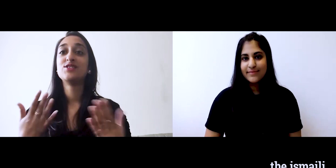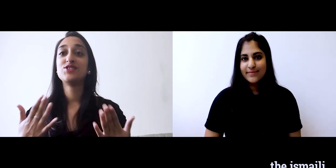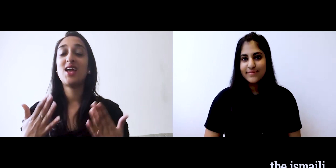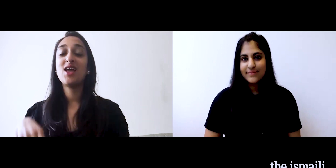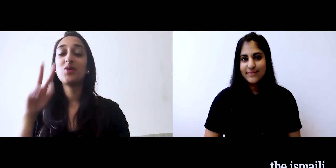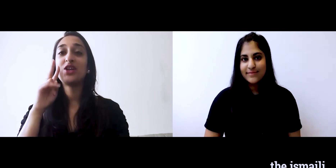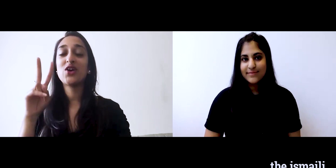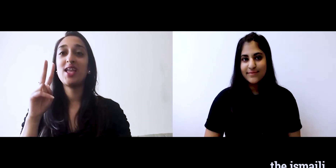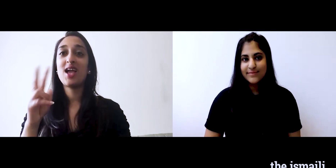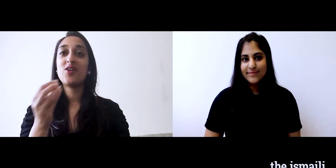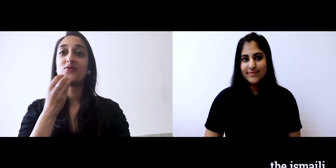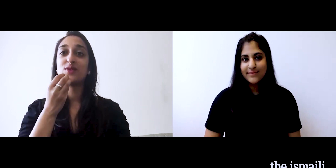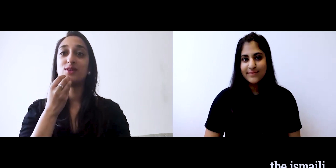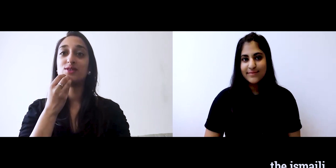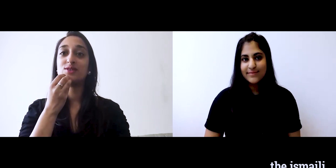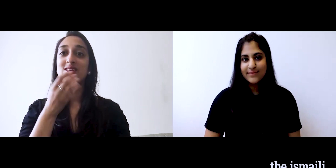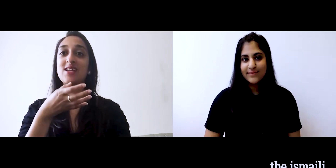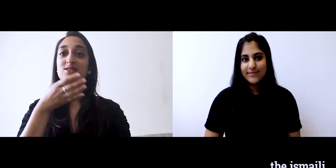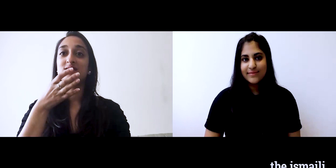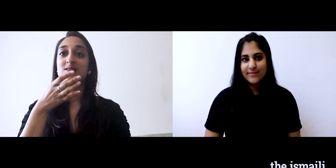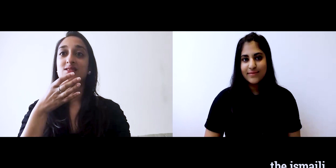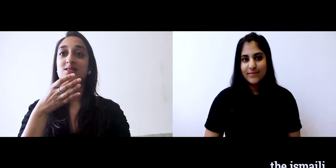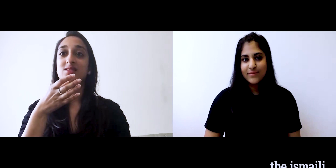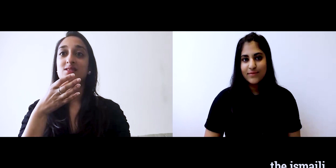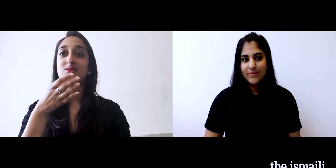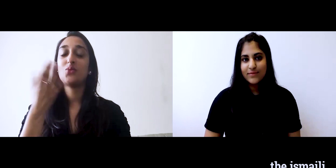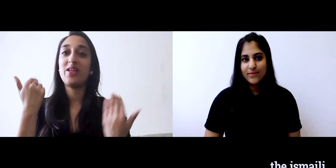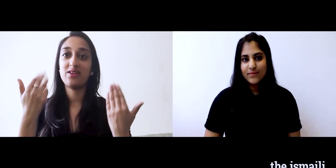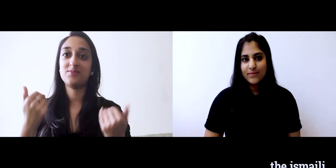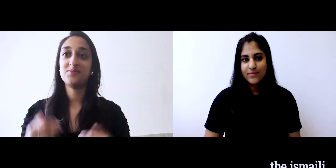Today, we are looking at food and weather.